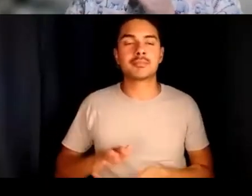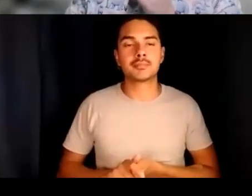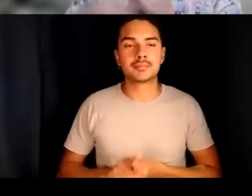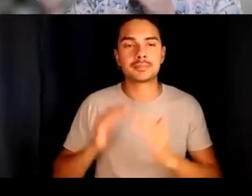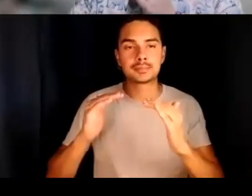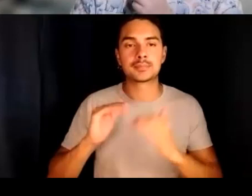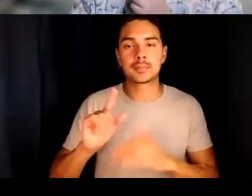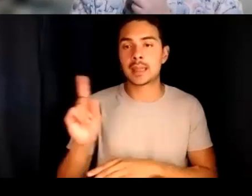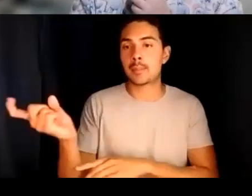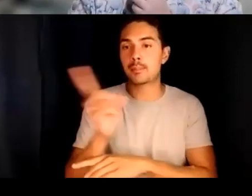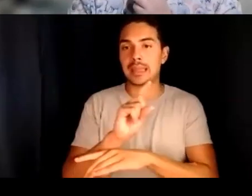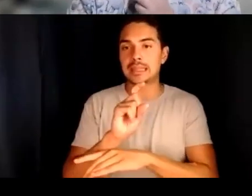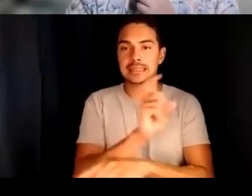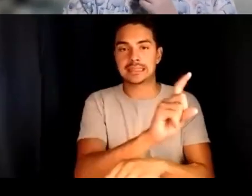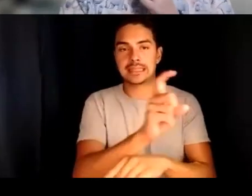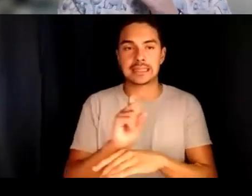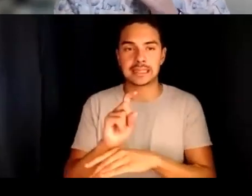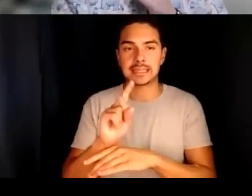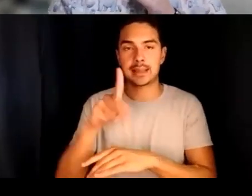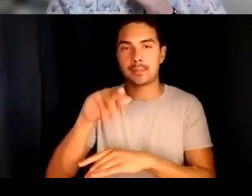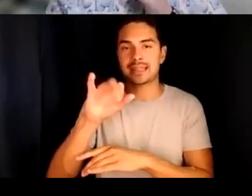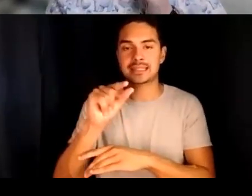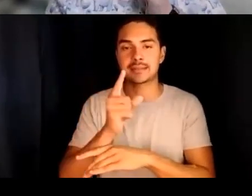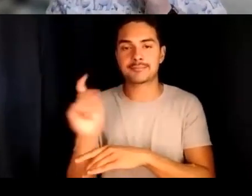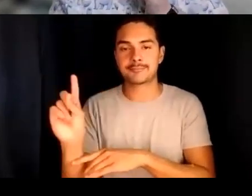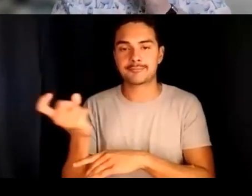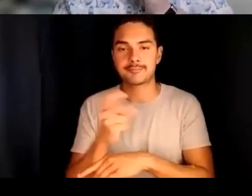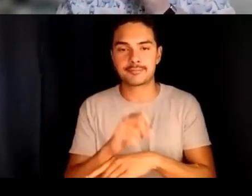specifically non-suicidal self-injury.